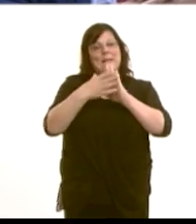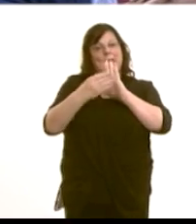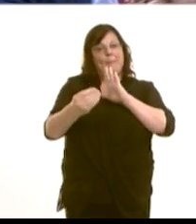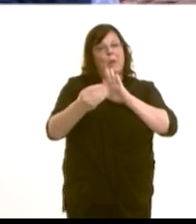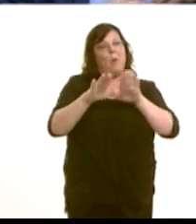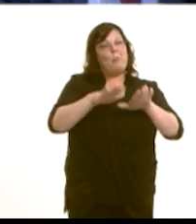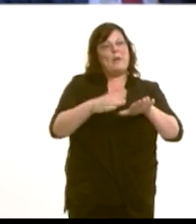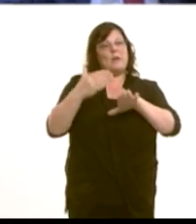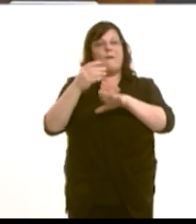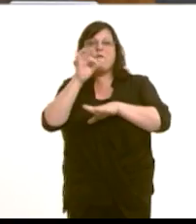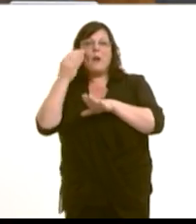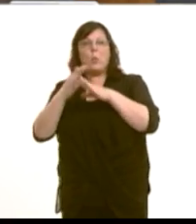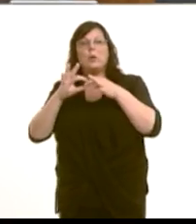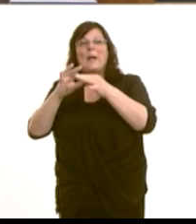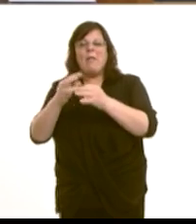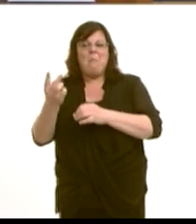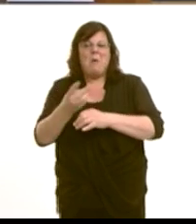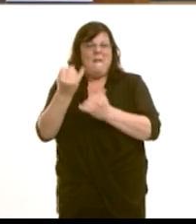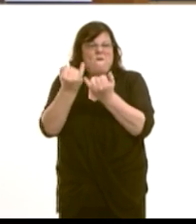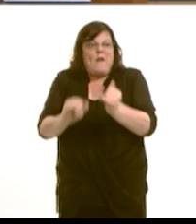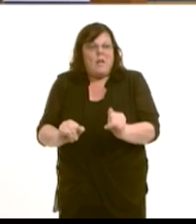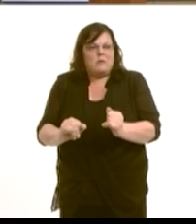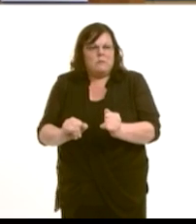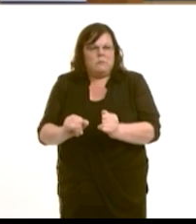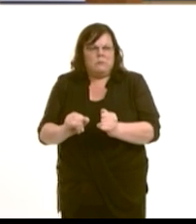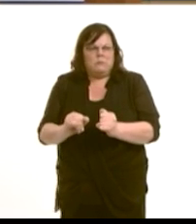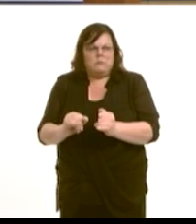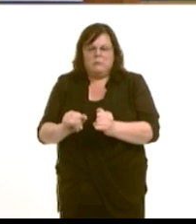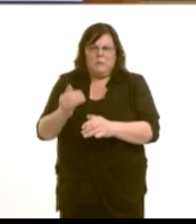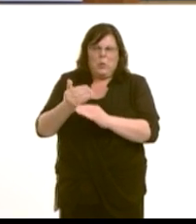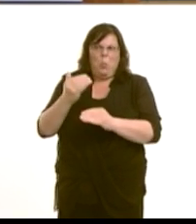that was a failure, actually. As a project, it didnít workóit never worked on a commercial basis.